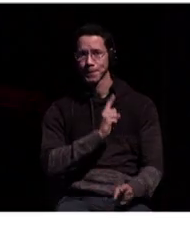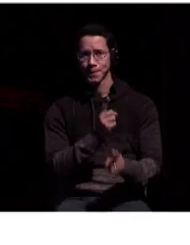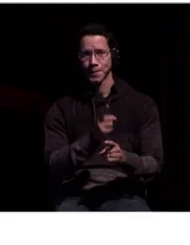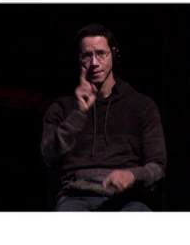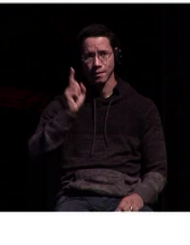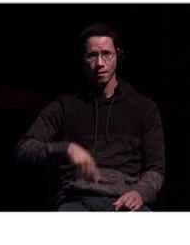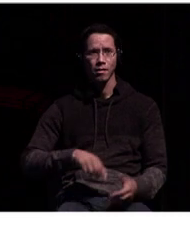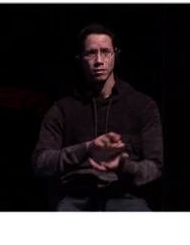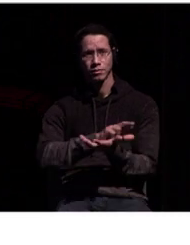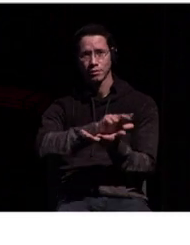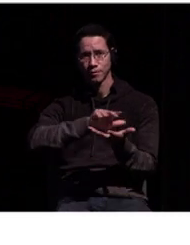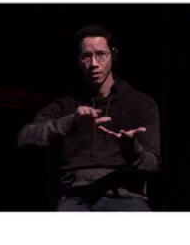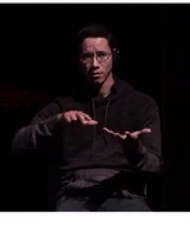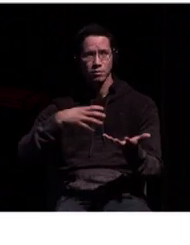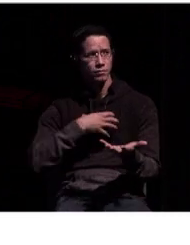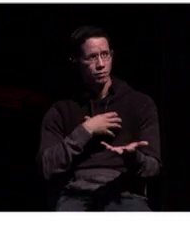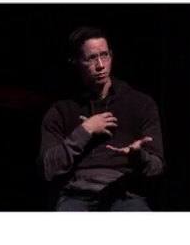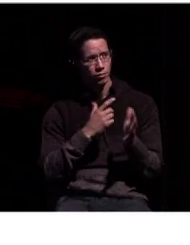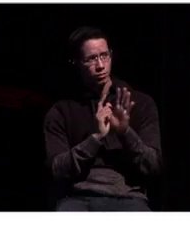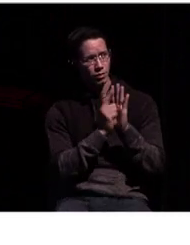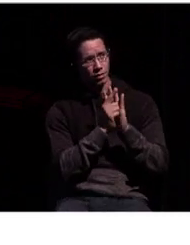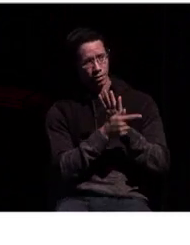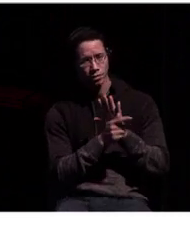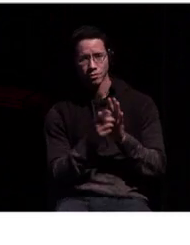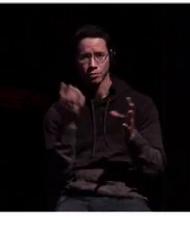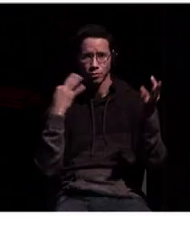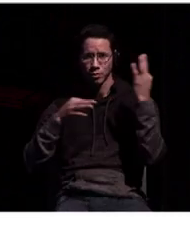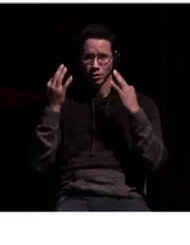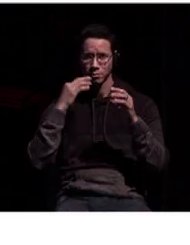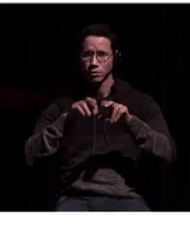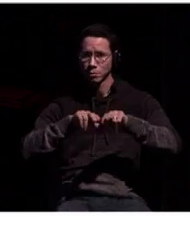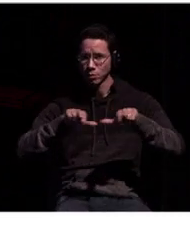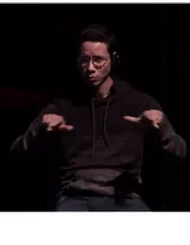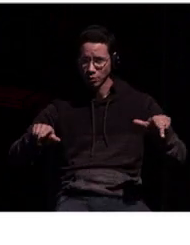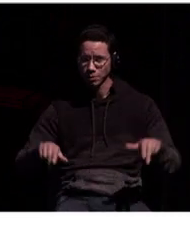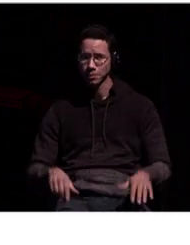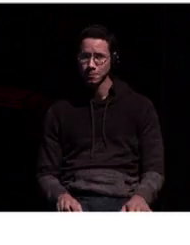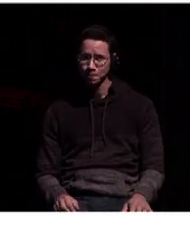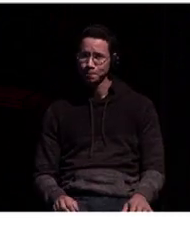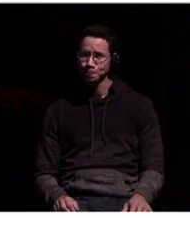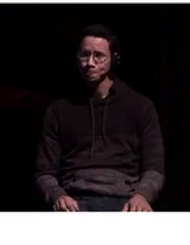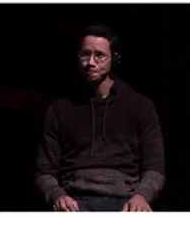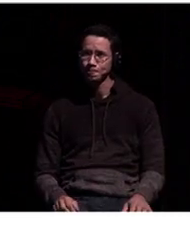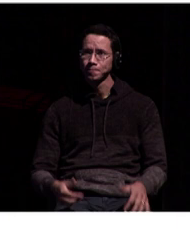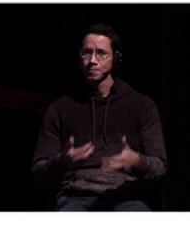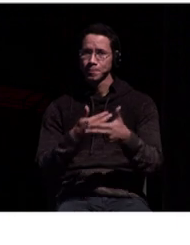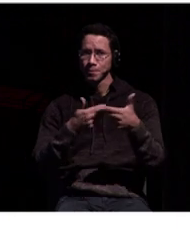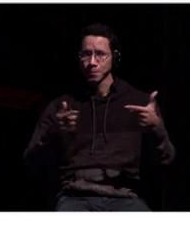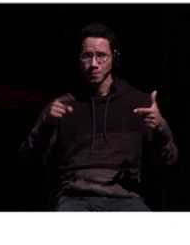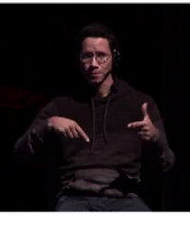is. And what is that? Firstly, “Gender Dimensions in Tourism” suggest a gender analysis